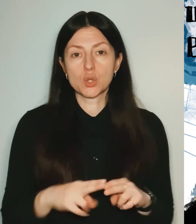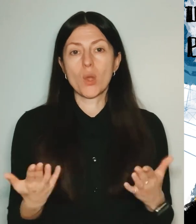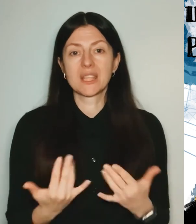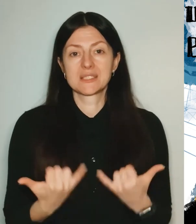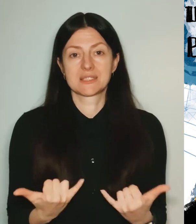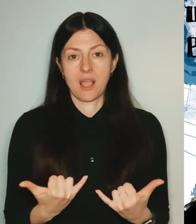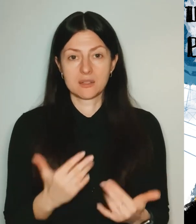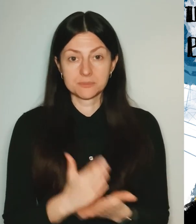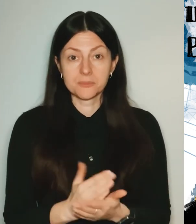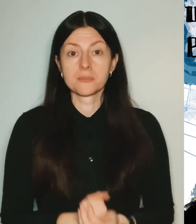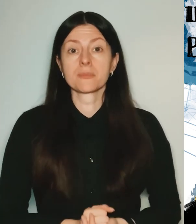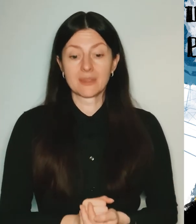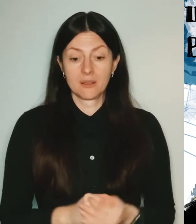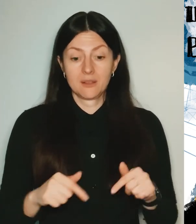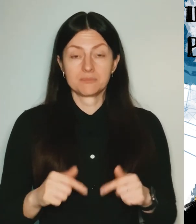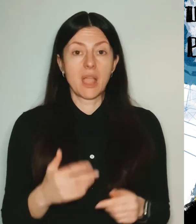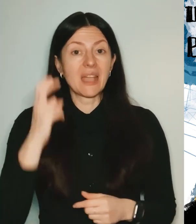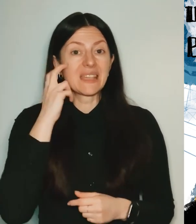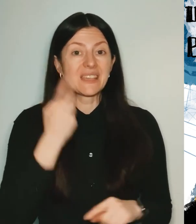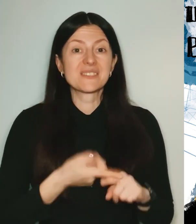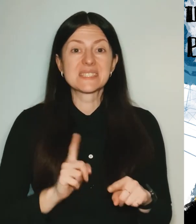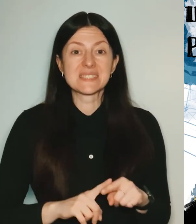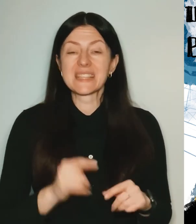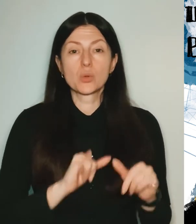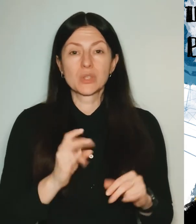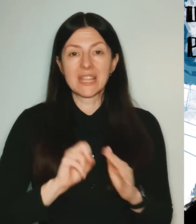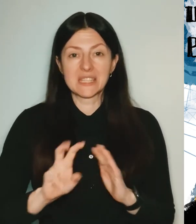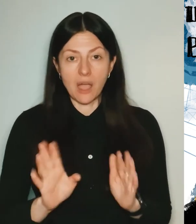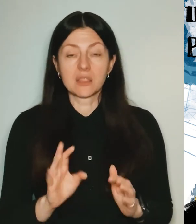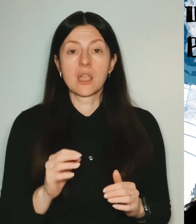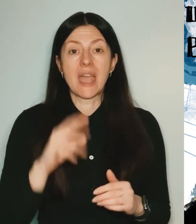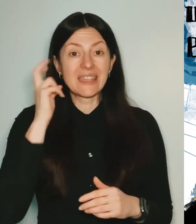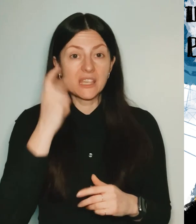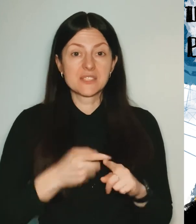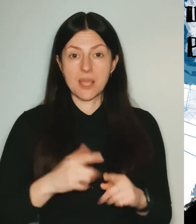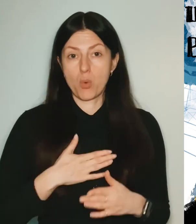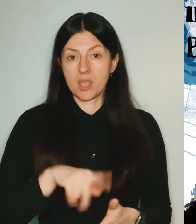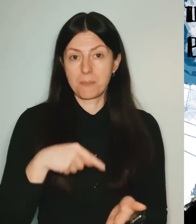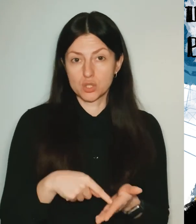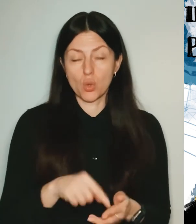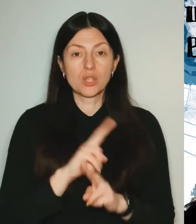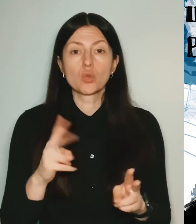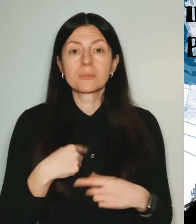Not to run anywhere. Kyiv is my city and no one will make me run from here.